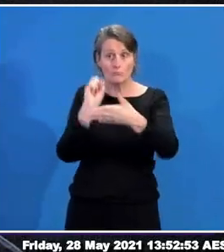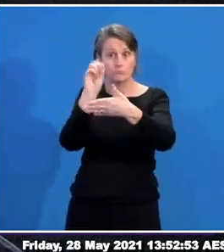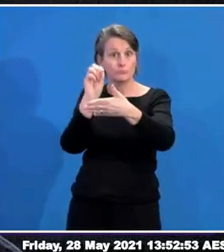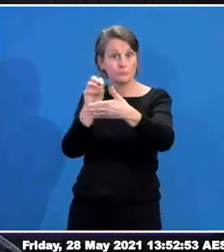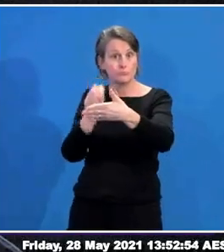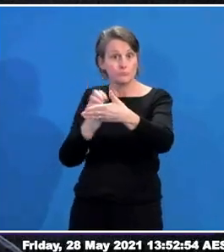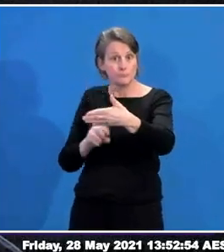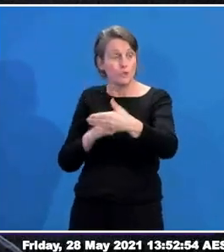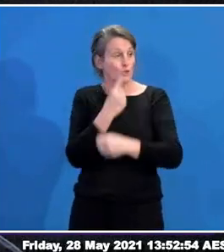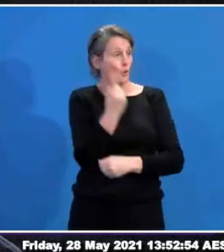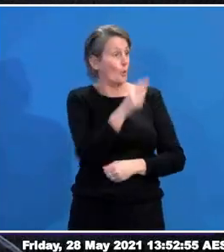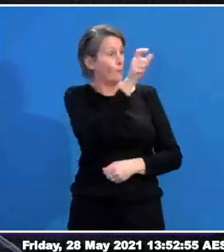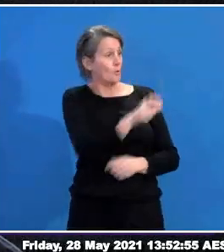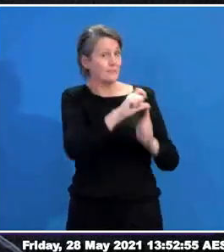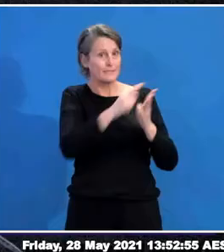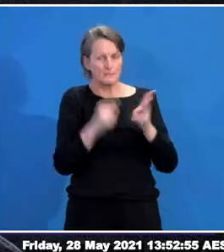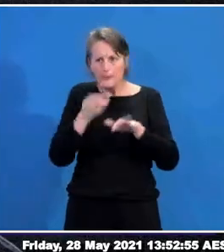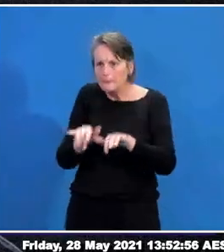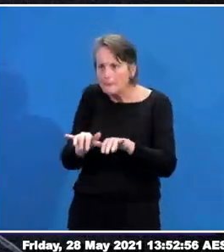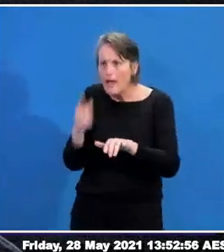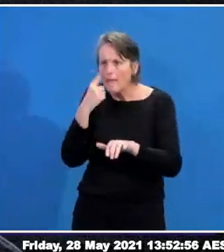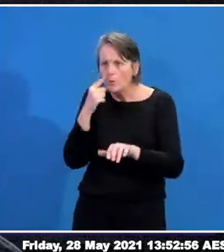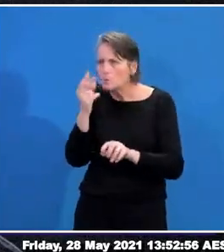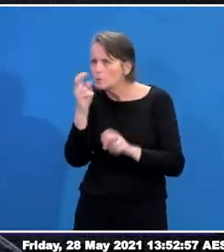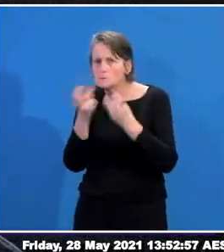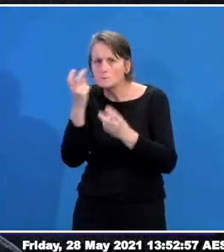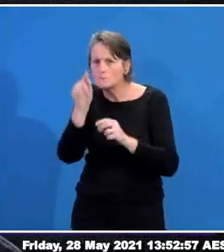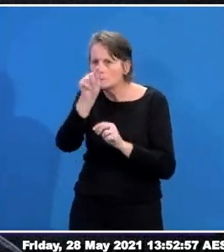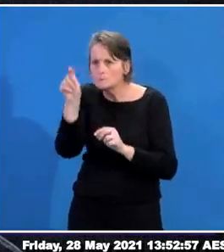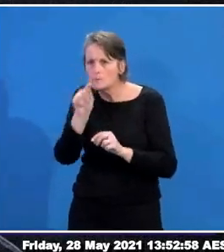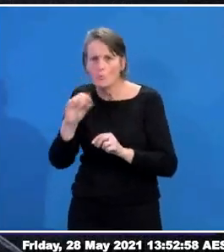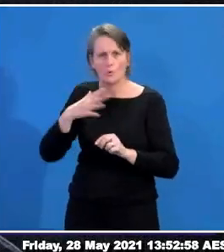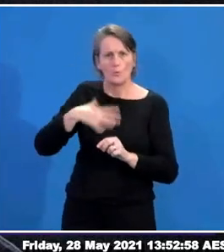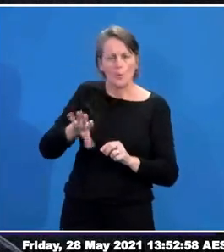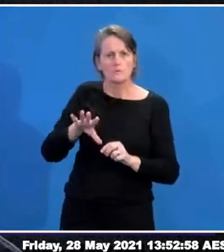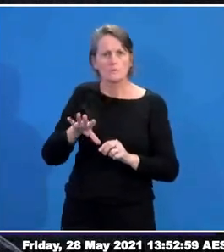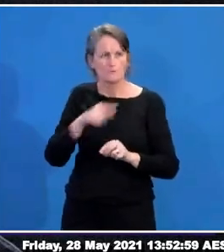can log on and create a profile about what they are looking for and where,